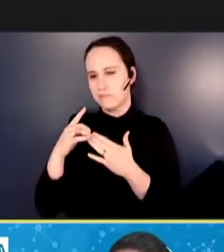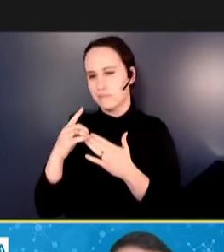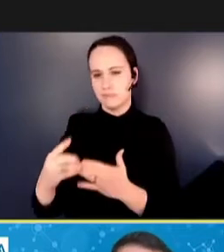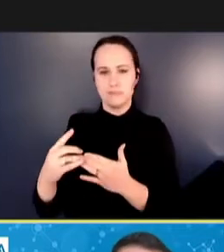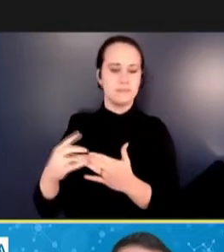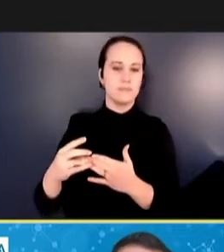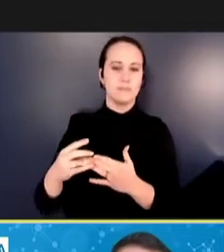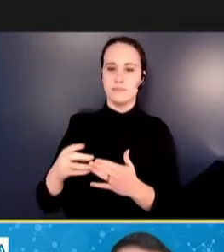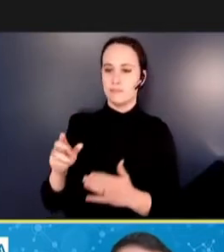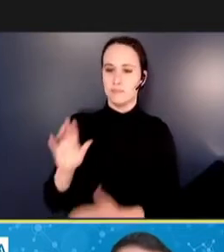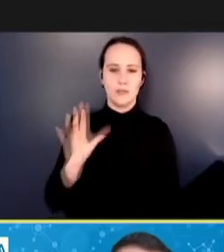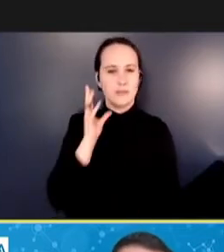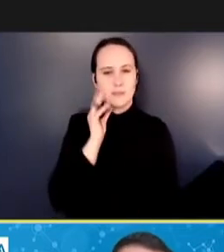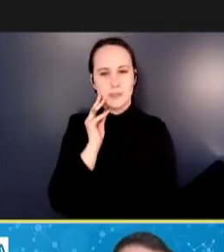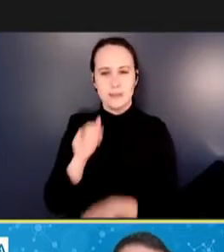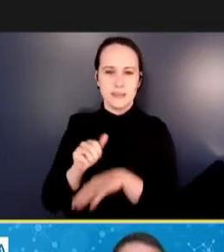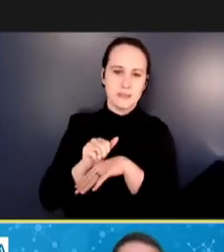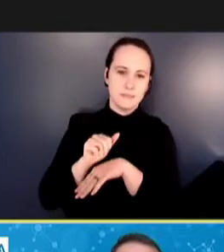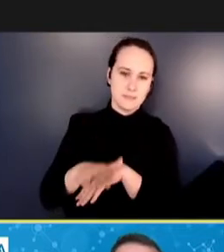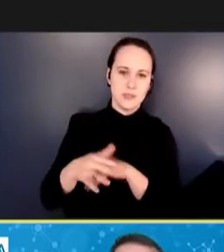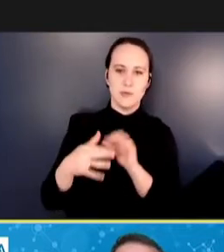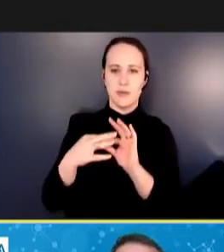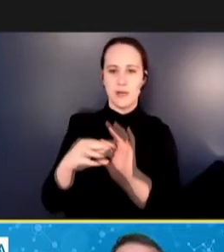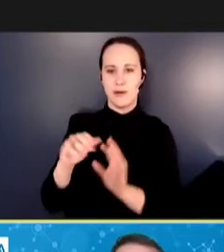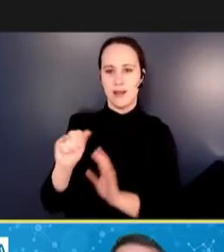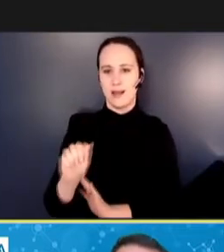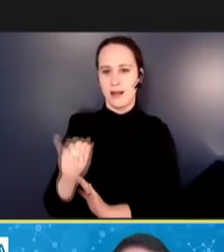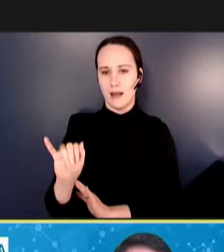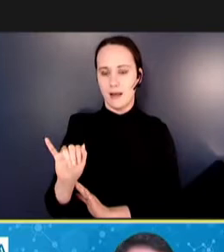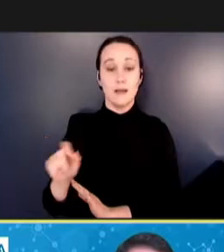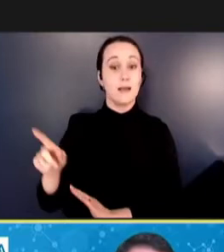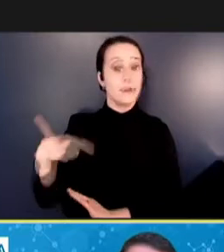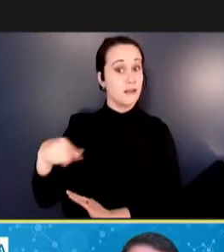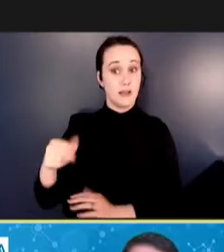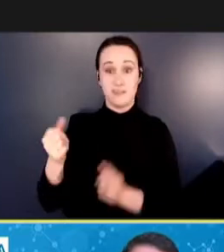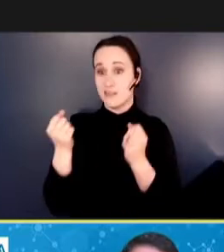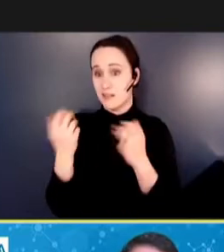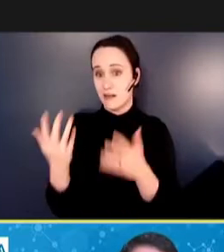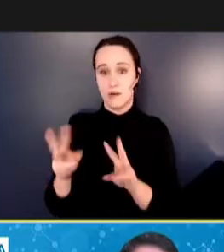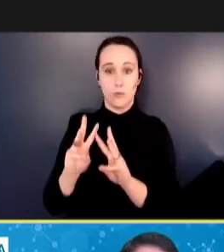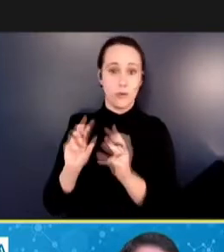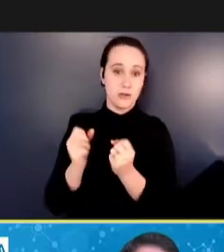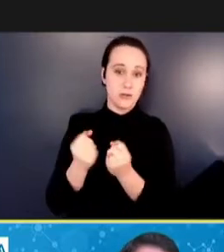in submissions containing AI. They have had several workshops and published some